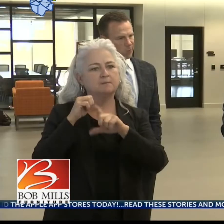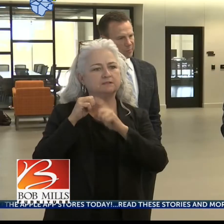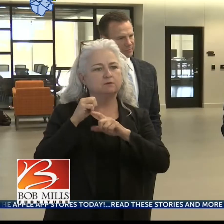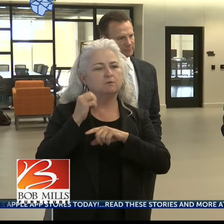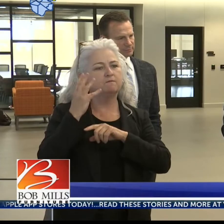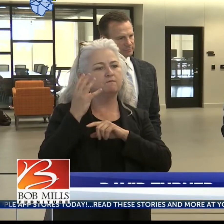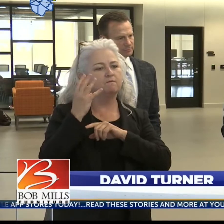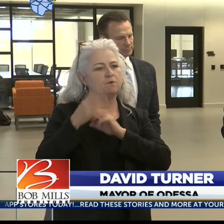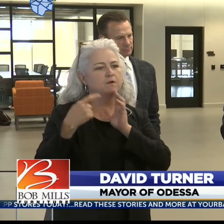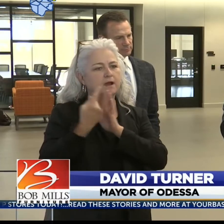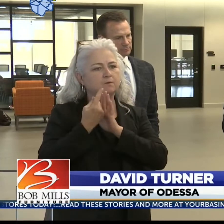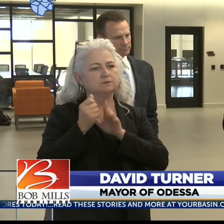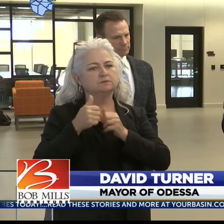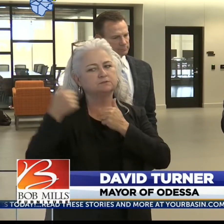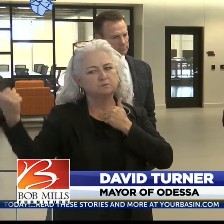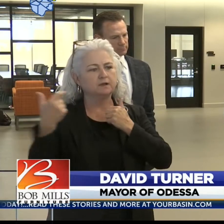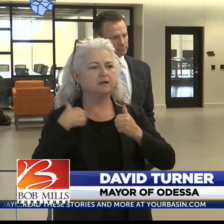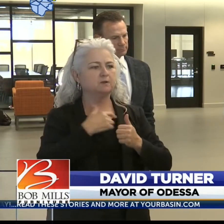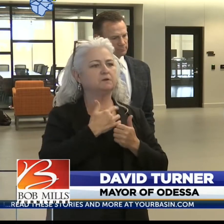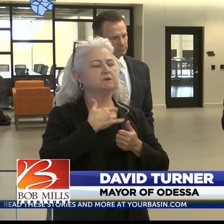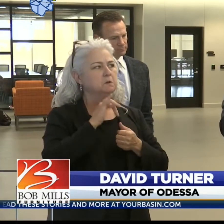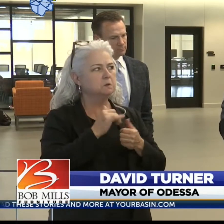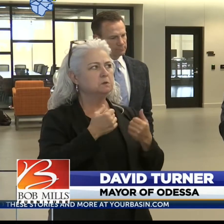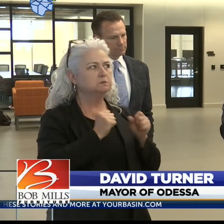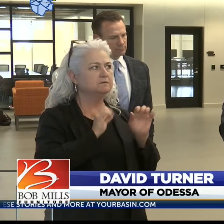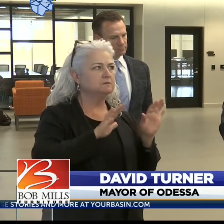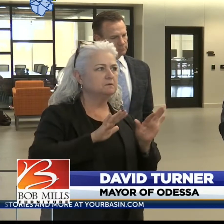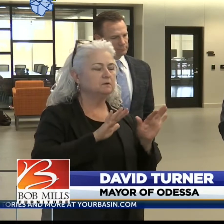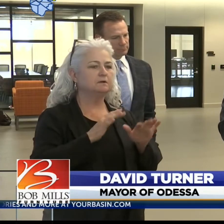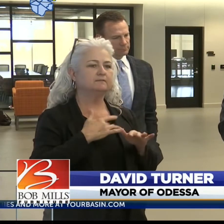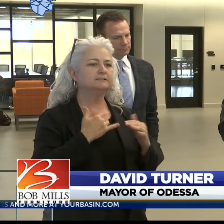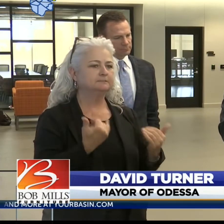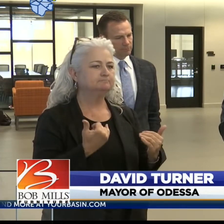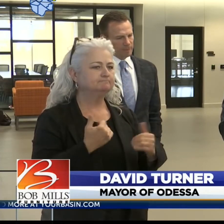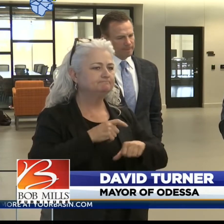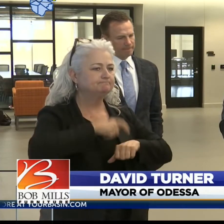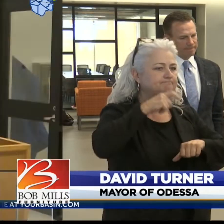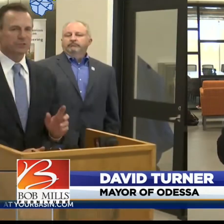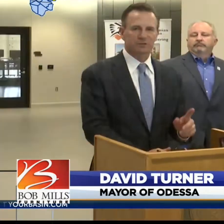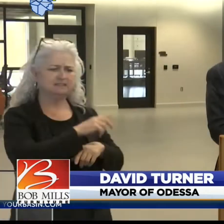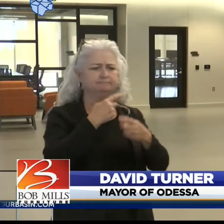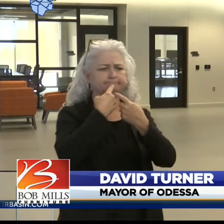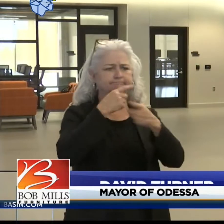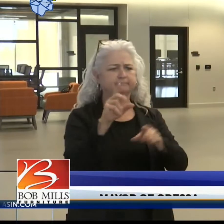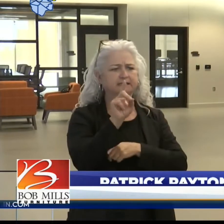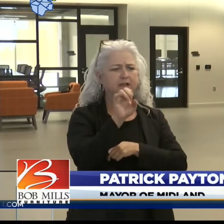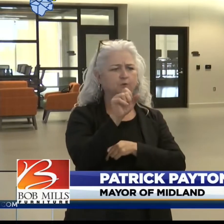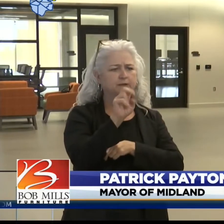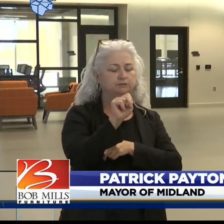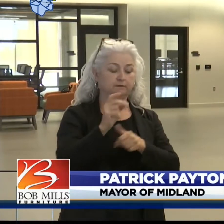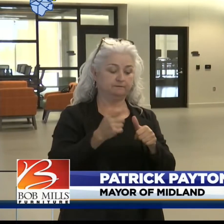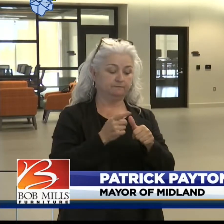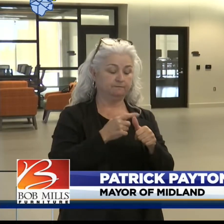MEANS.... "AND AT THIS TIME WE FELT THAT IT WAS BEST TO DECLARE AN EMERGENCY" "FIRST AND FOREMOST WE ARE OPENING UP THESE DECLARATIONS SO AS TWO CITIES WE CAN GAIN ACCESS